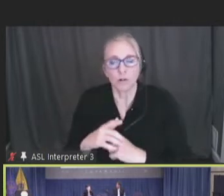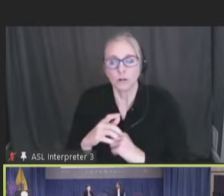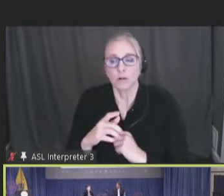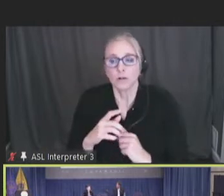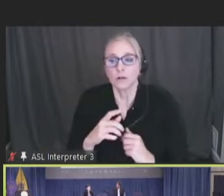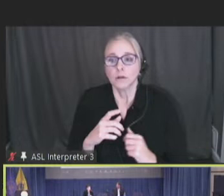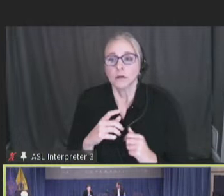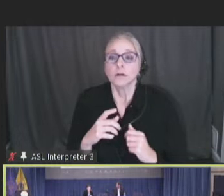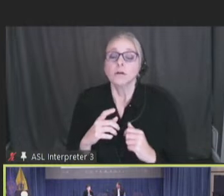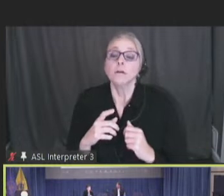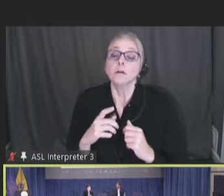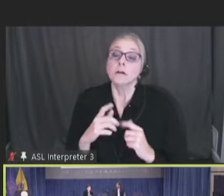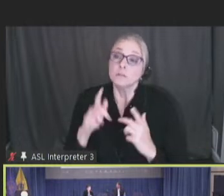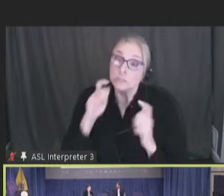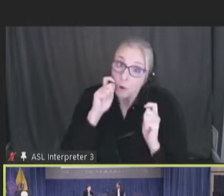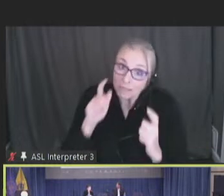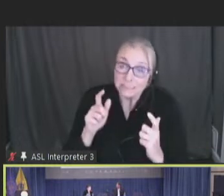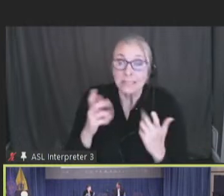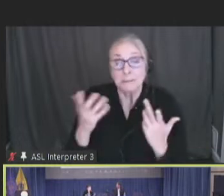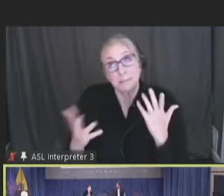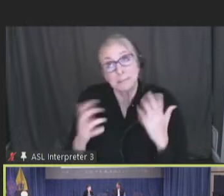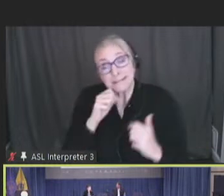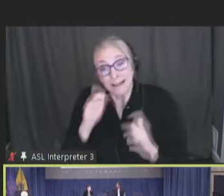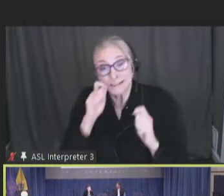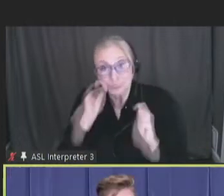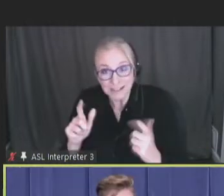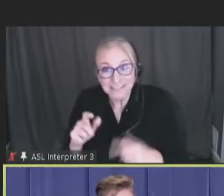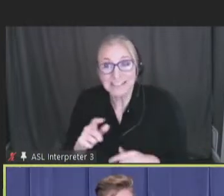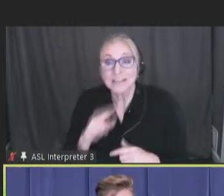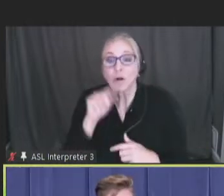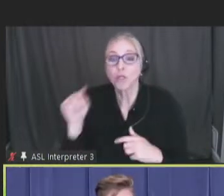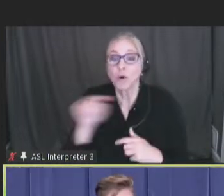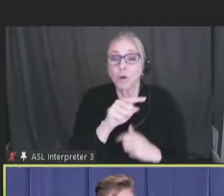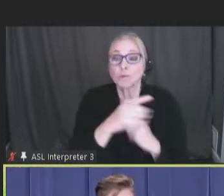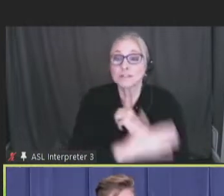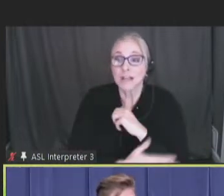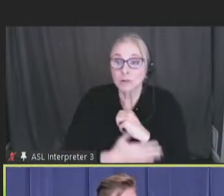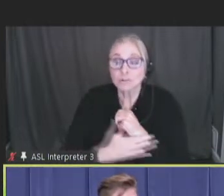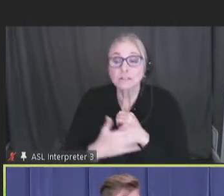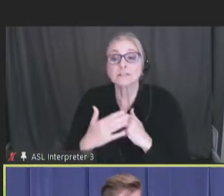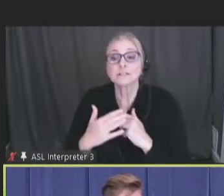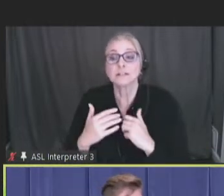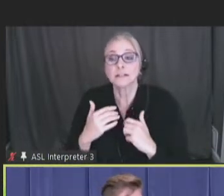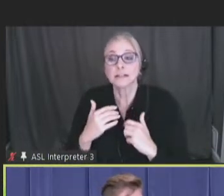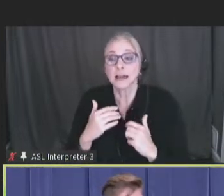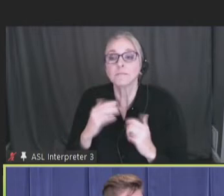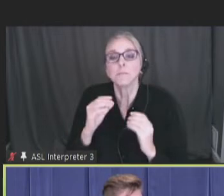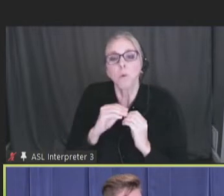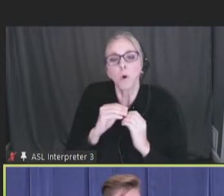Surprisingly -- or maybe not surprisingly, these are countries that have newer immunization